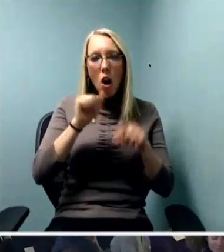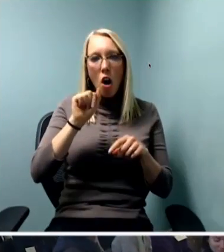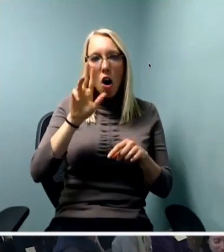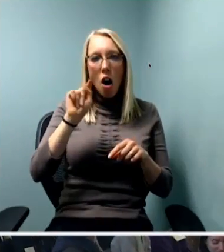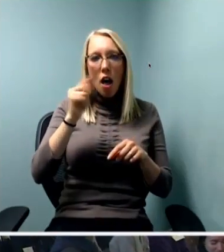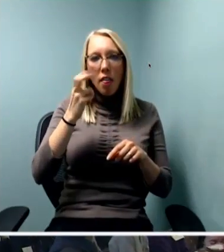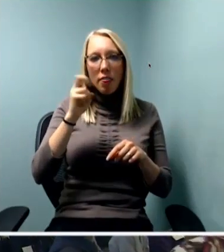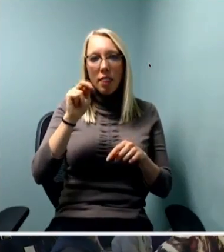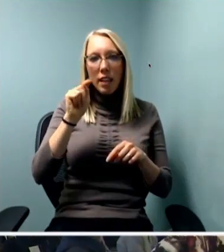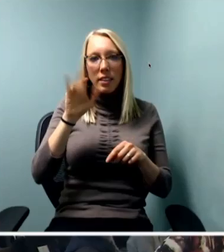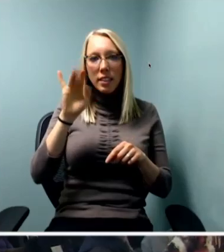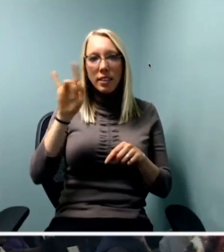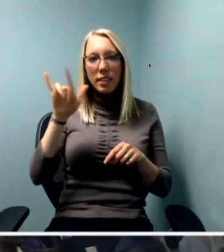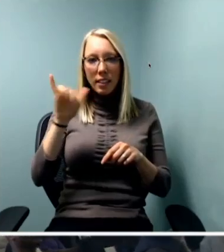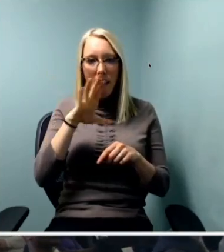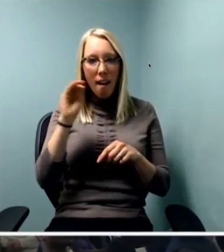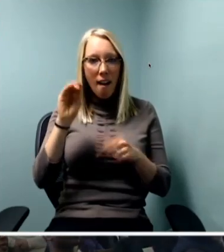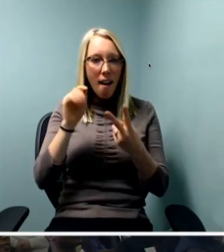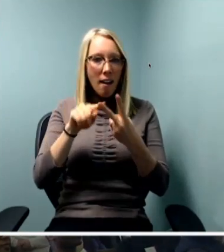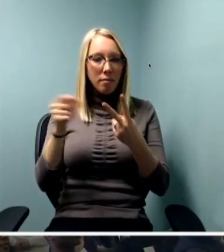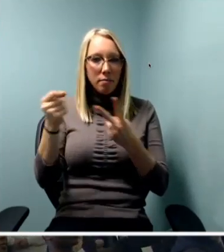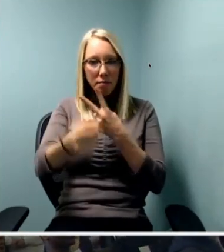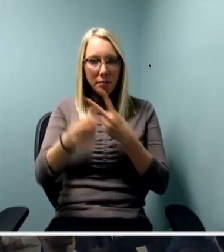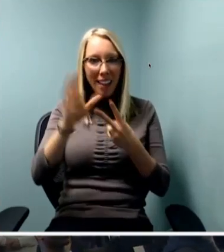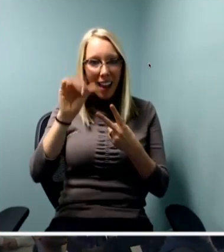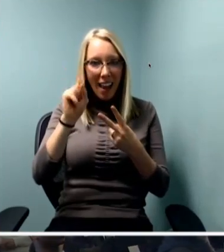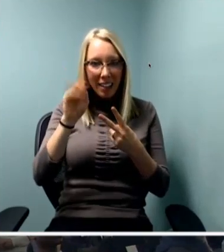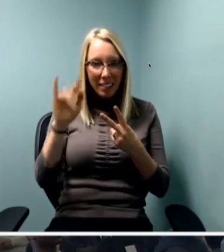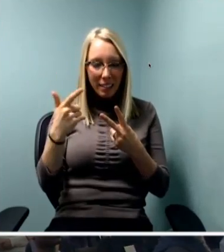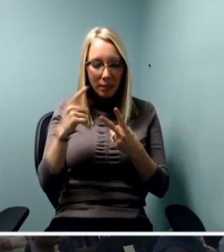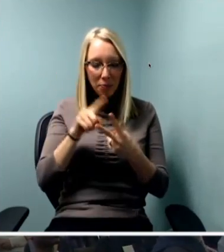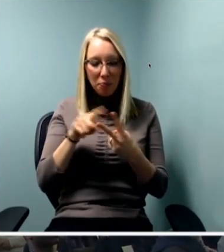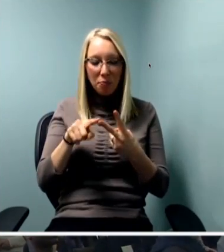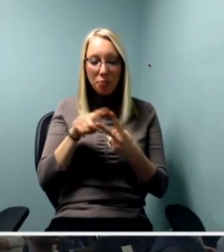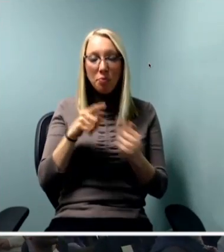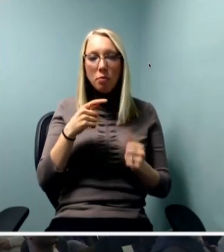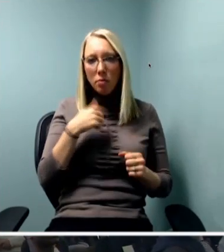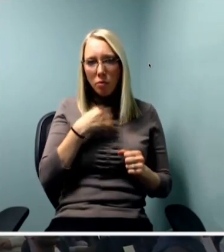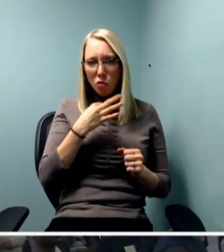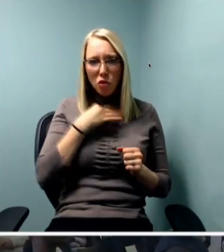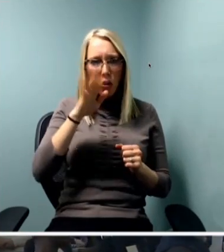What are your responses to educating